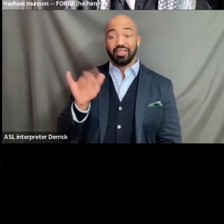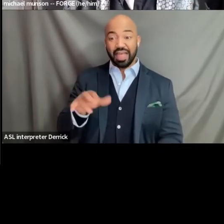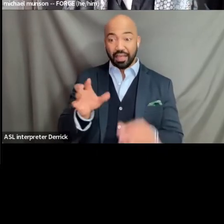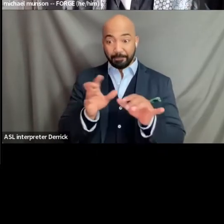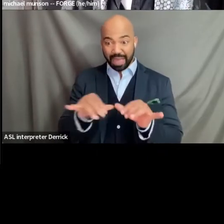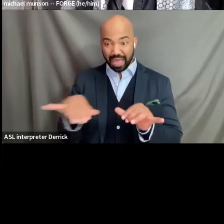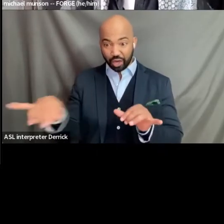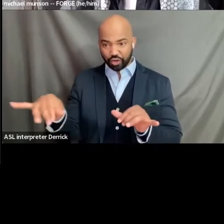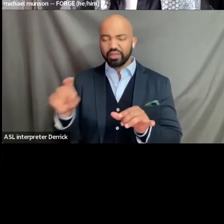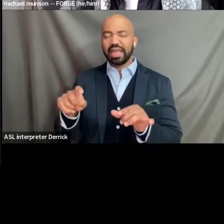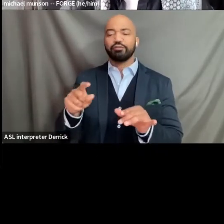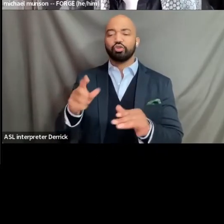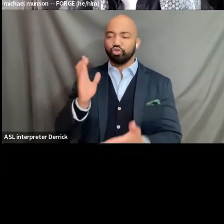that belief set is gonna continue.